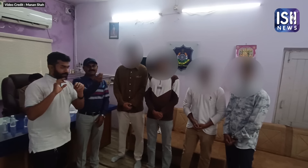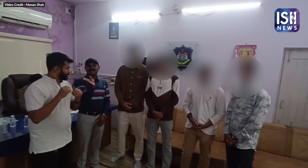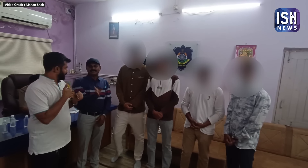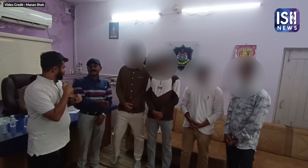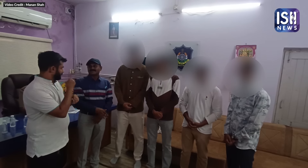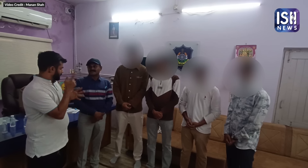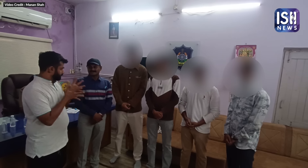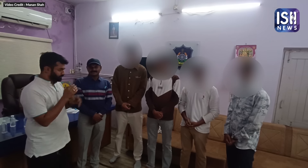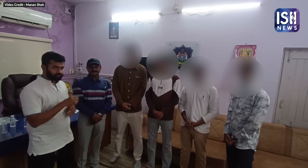I will sign first.